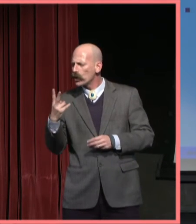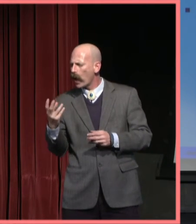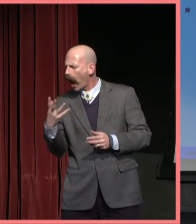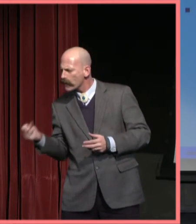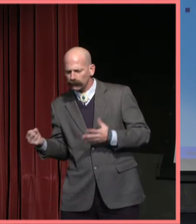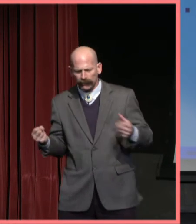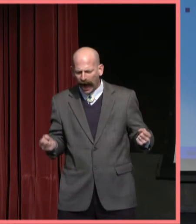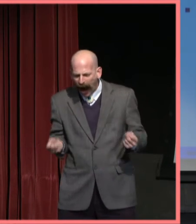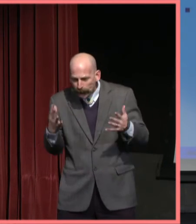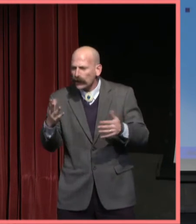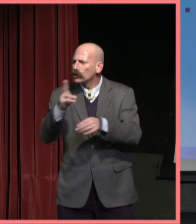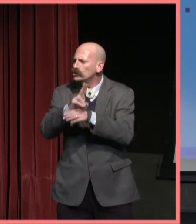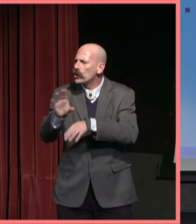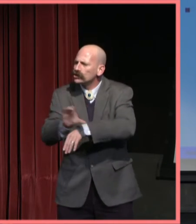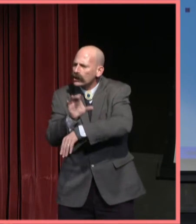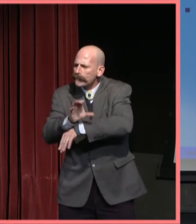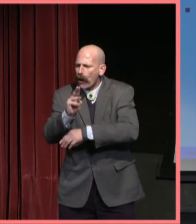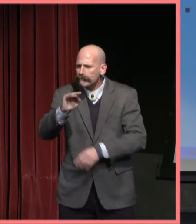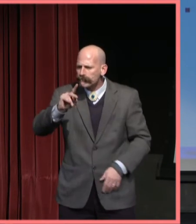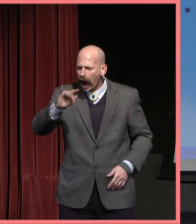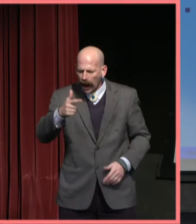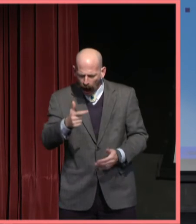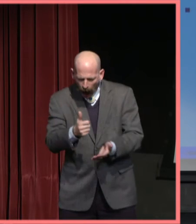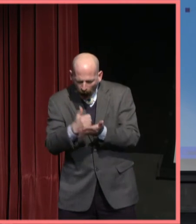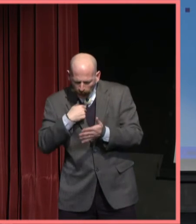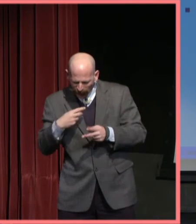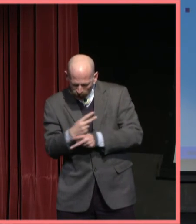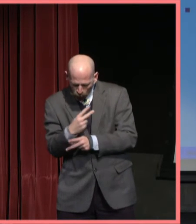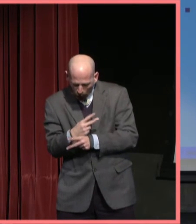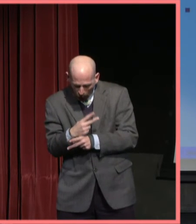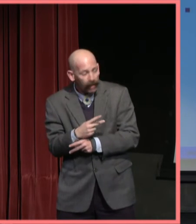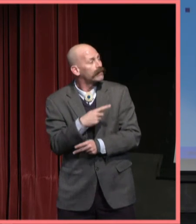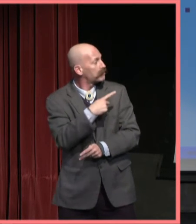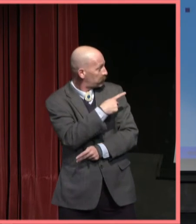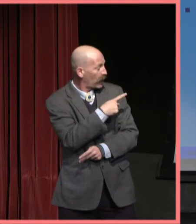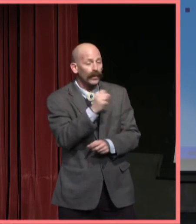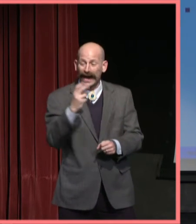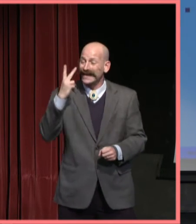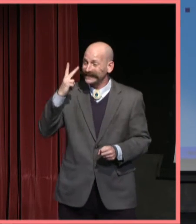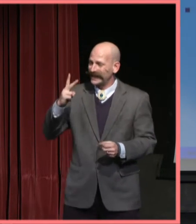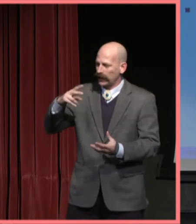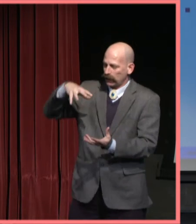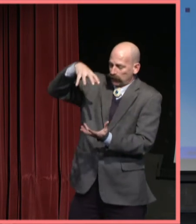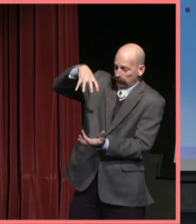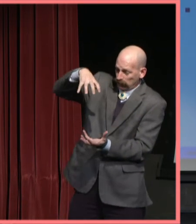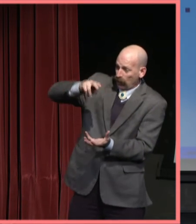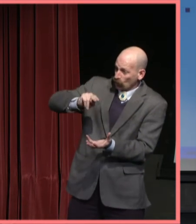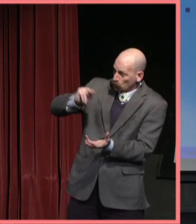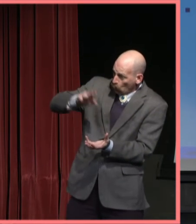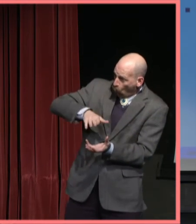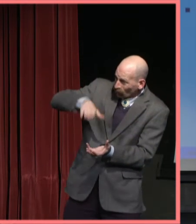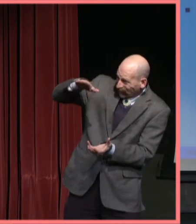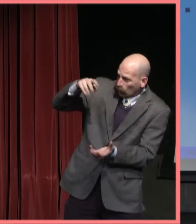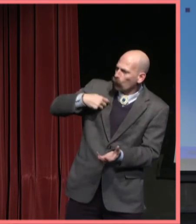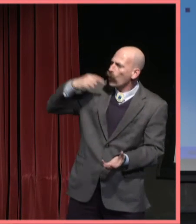And the slide I didn't show you, we've been able to show that the northern hemisphere carbon sync is not as big as we thought.